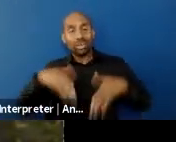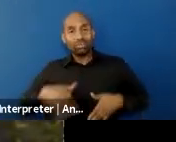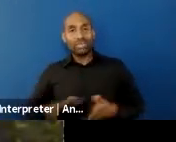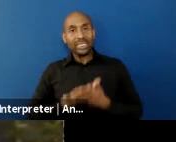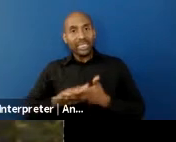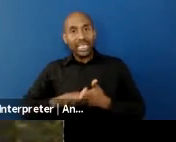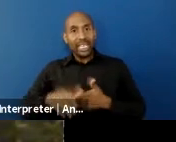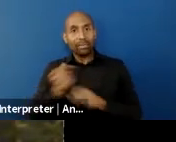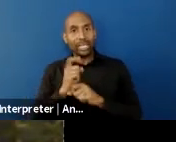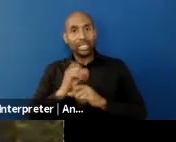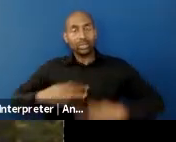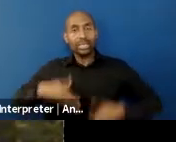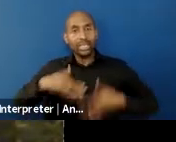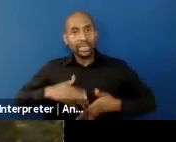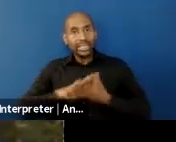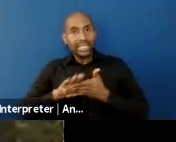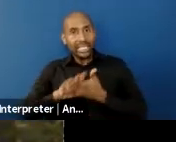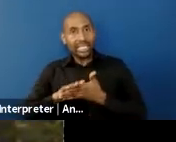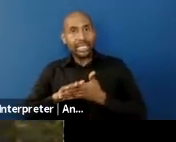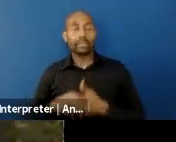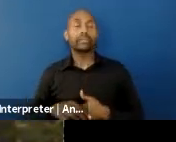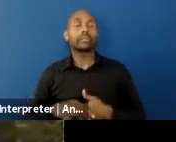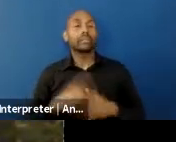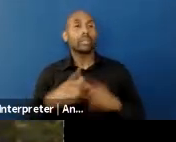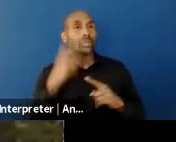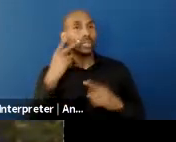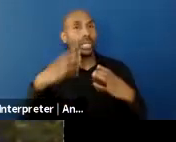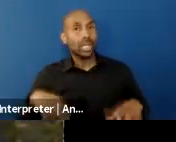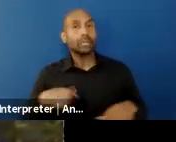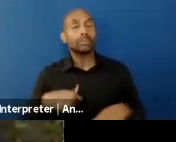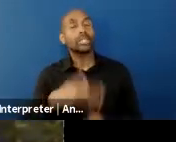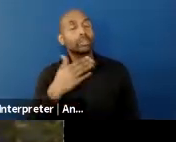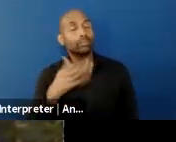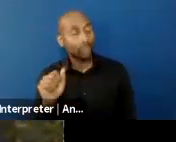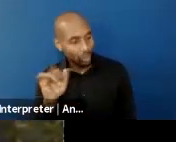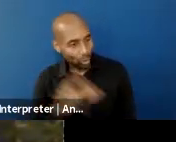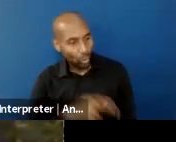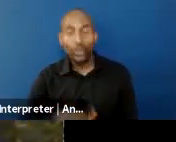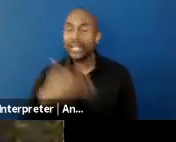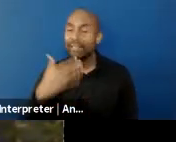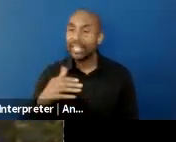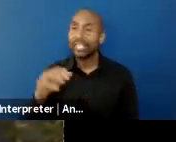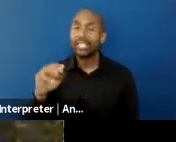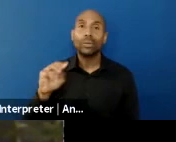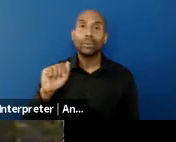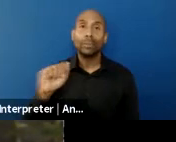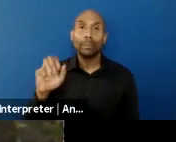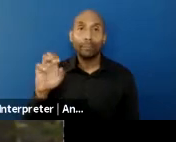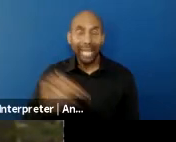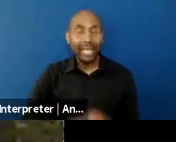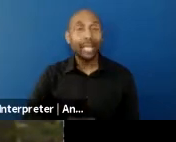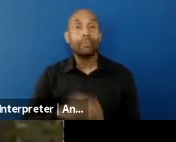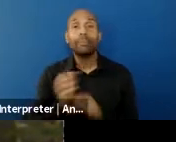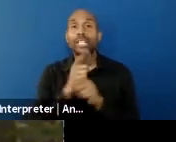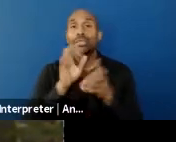Call people sir. Count the money right.